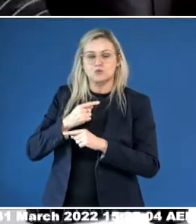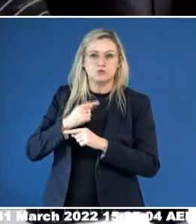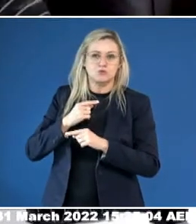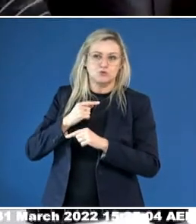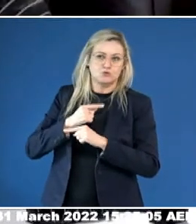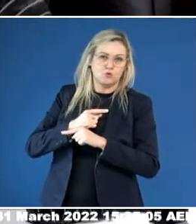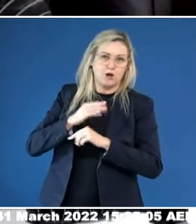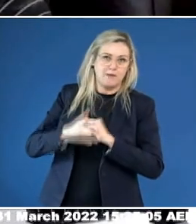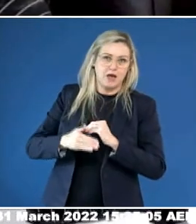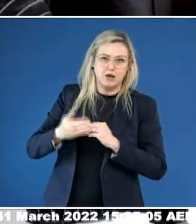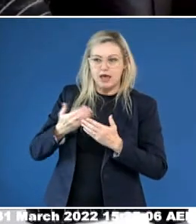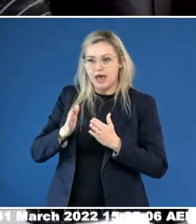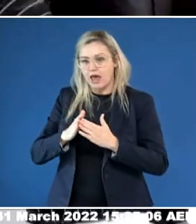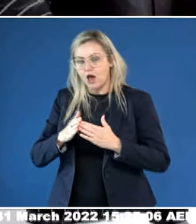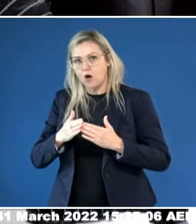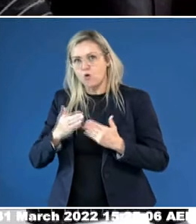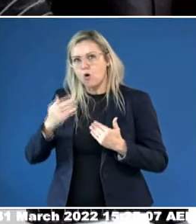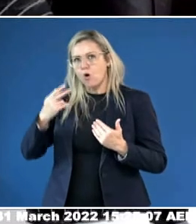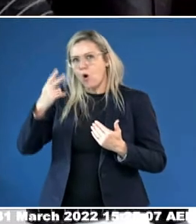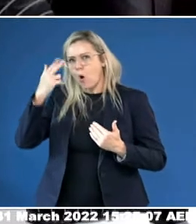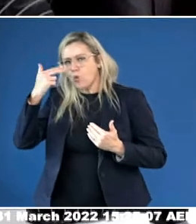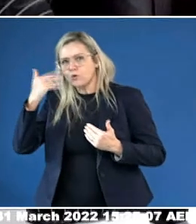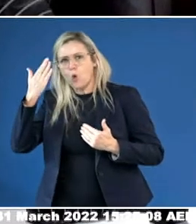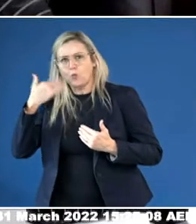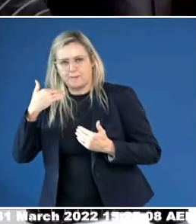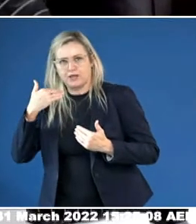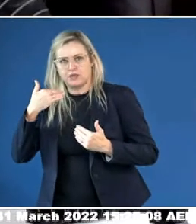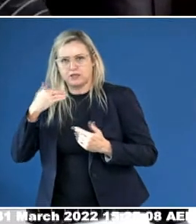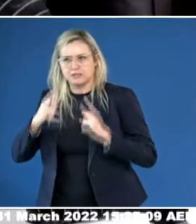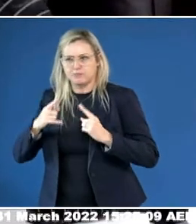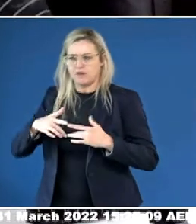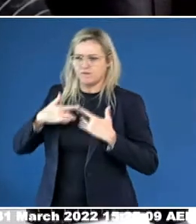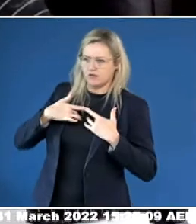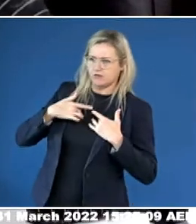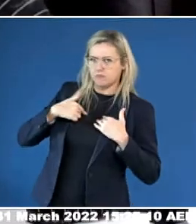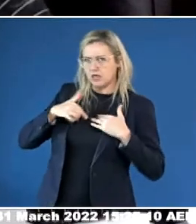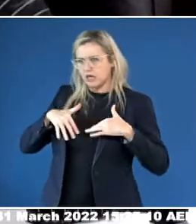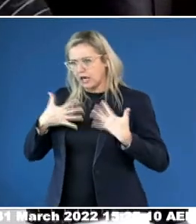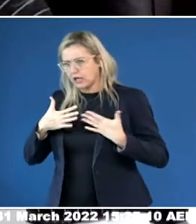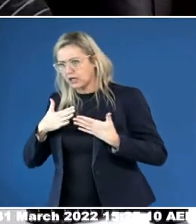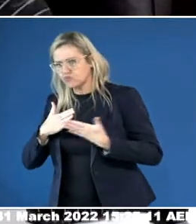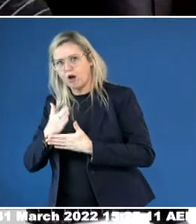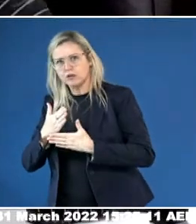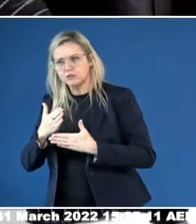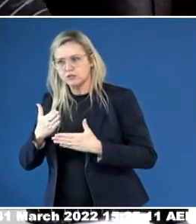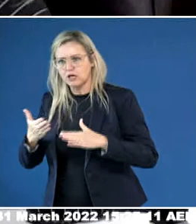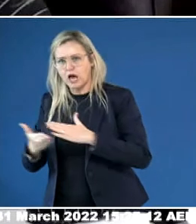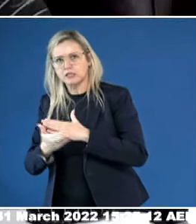knowing - not feeling they had rights in the sexual violence, and hopefully that that can